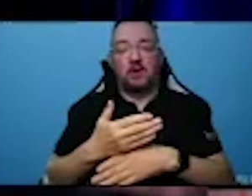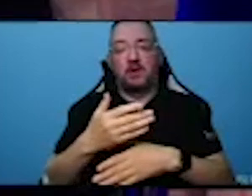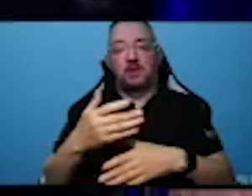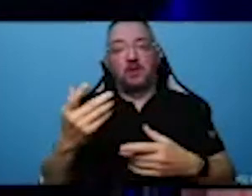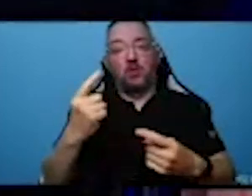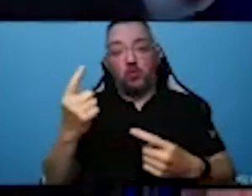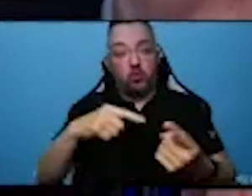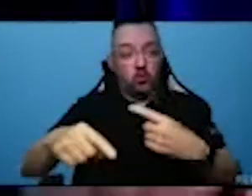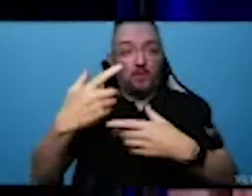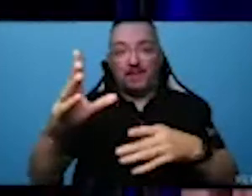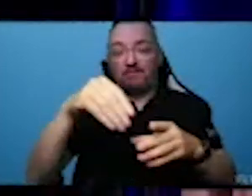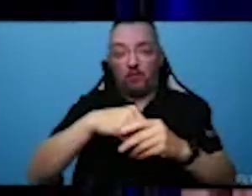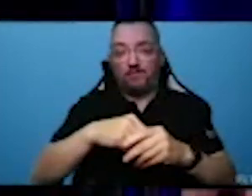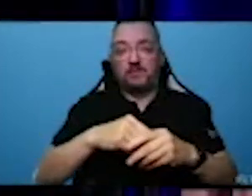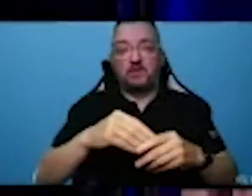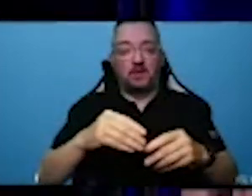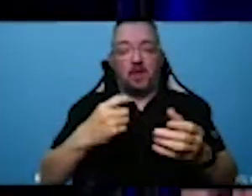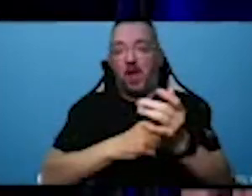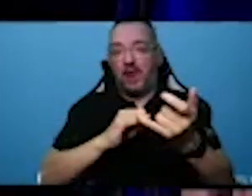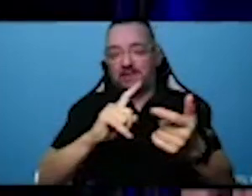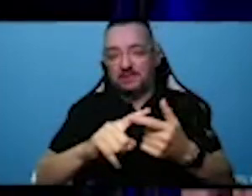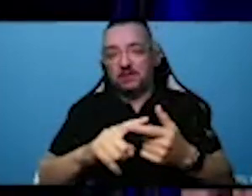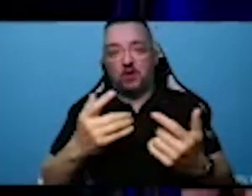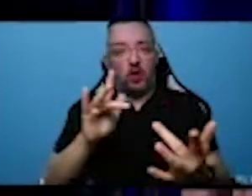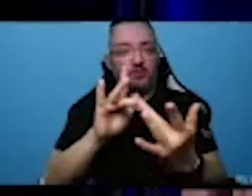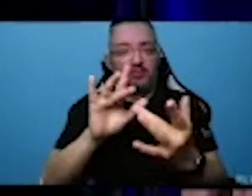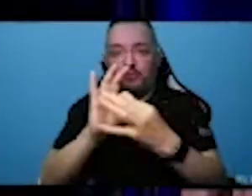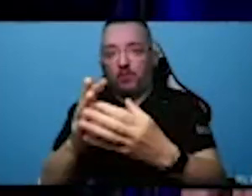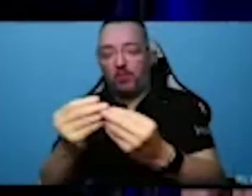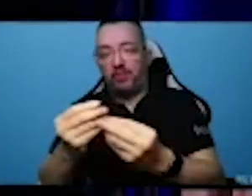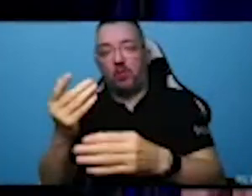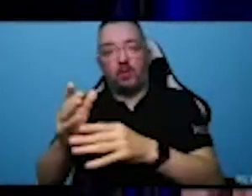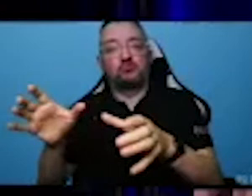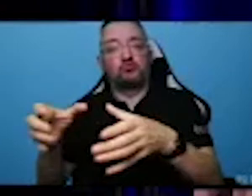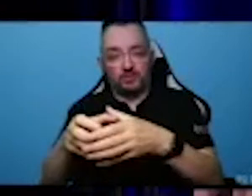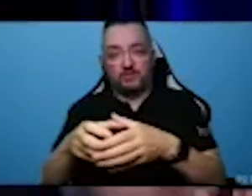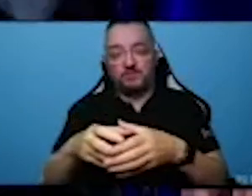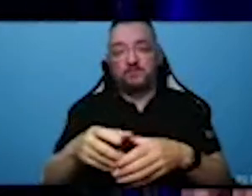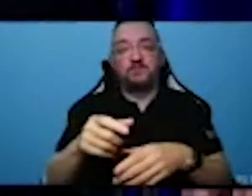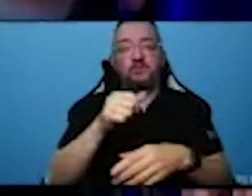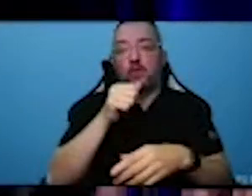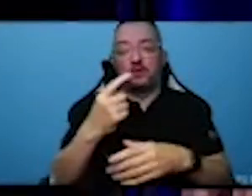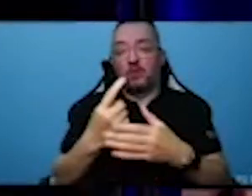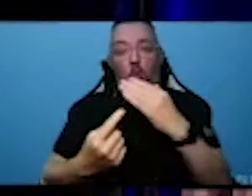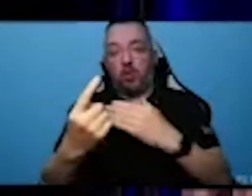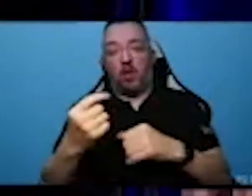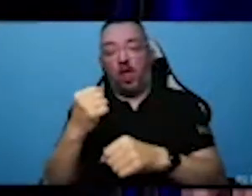contact with the Working Groups from outside - that not just government, but bodies across Scotland at every level of society and in all the different